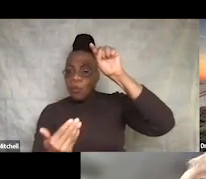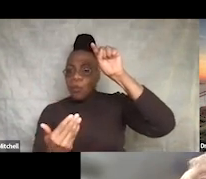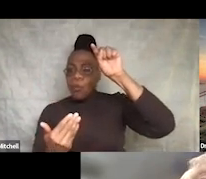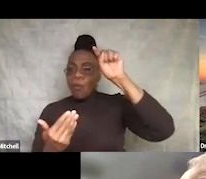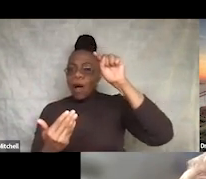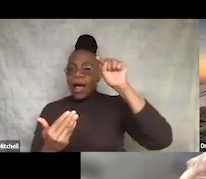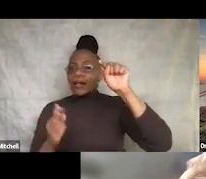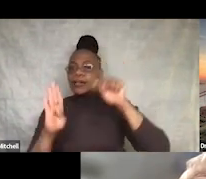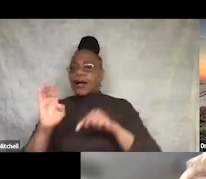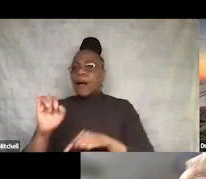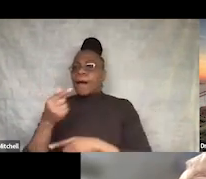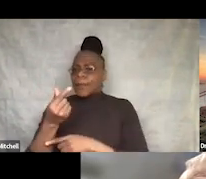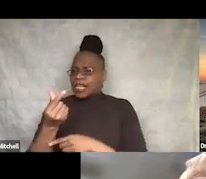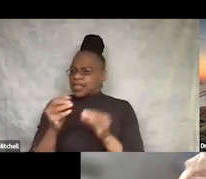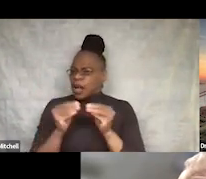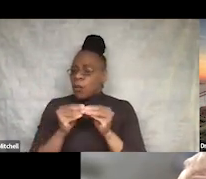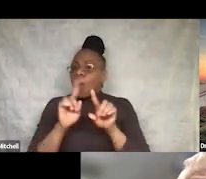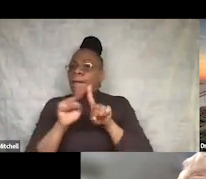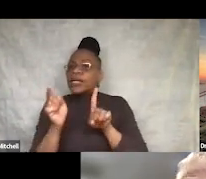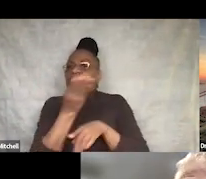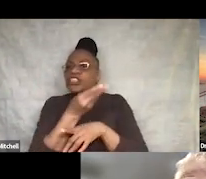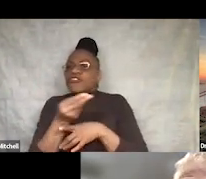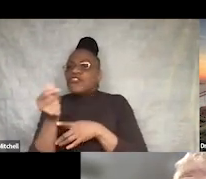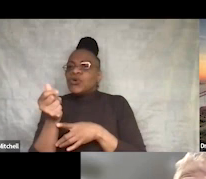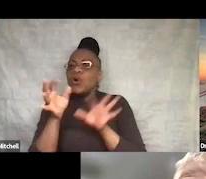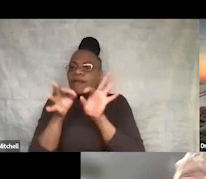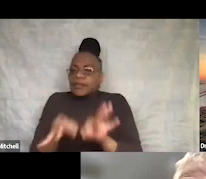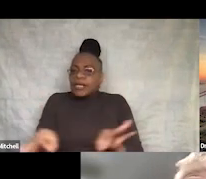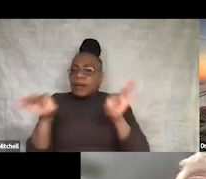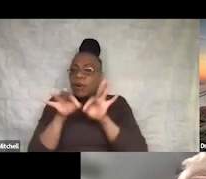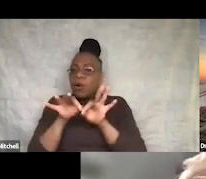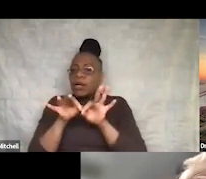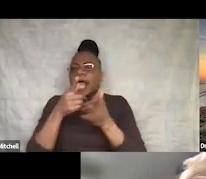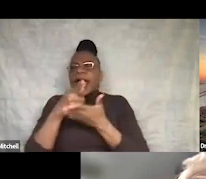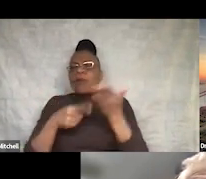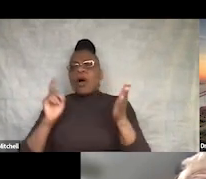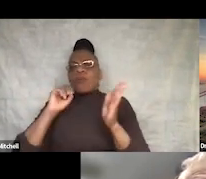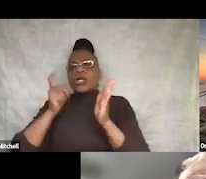of course, but these are some of the central ones. And what we find in working with individuals is,